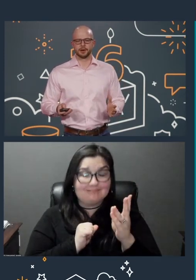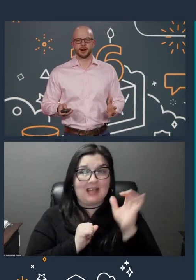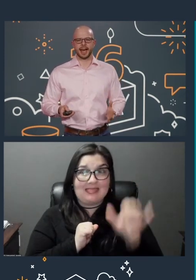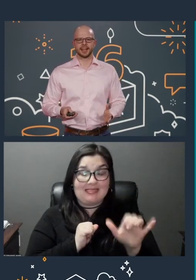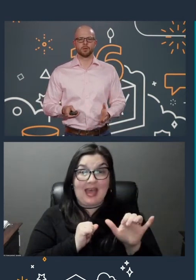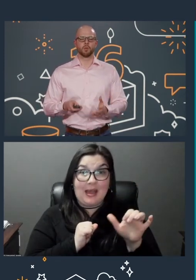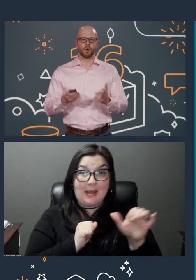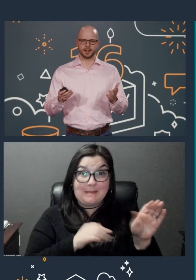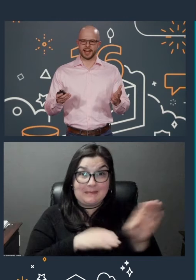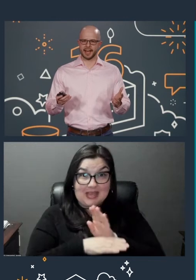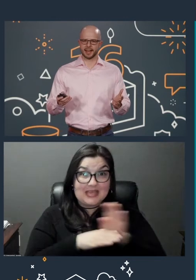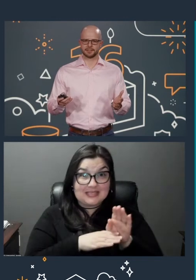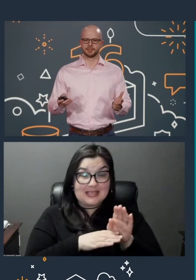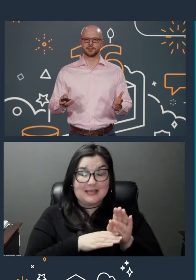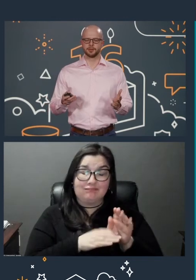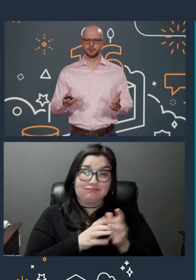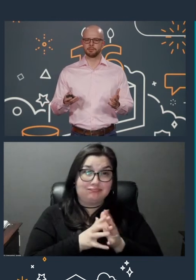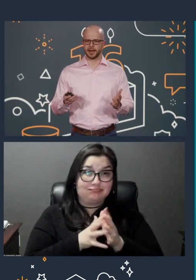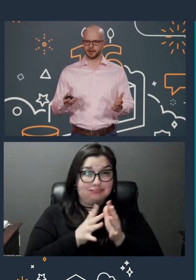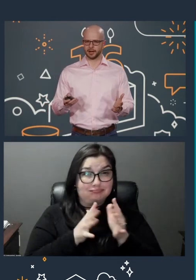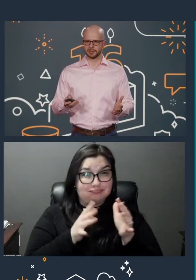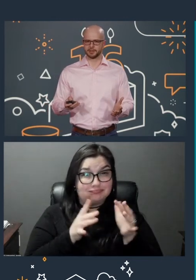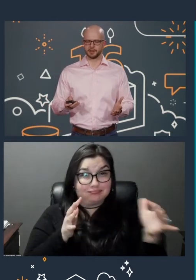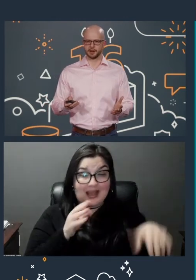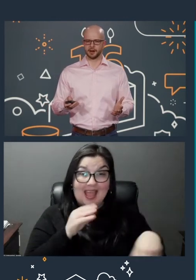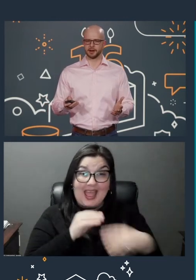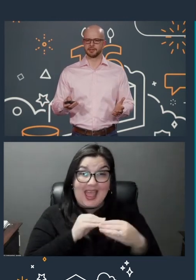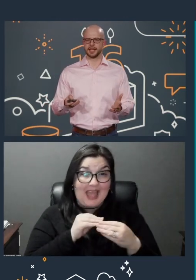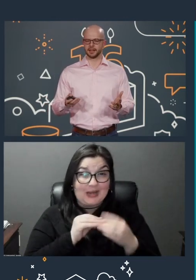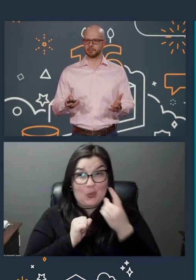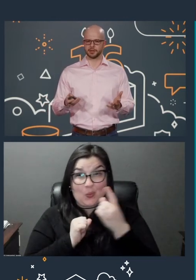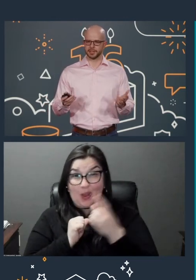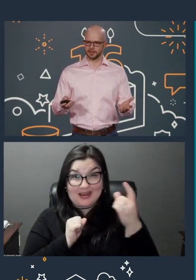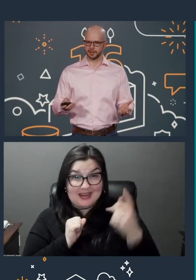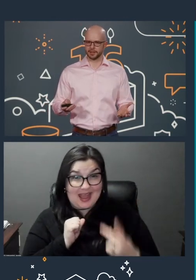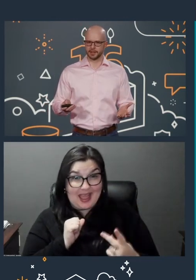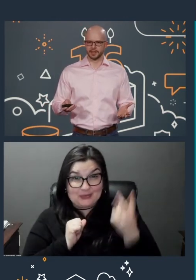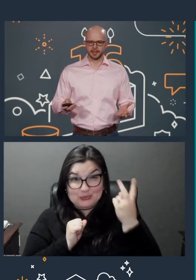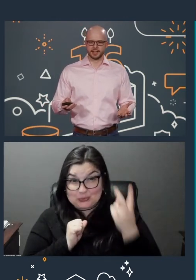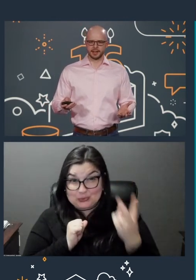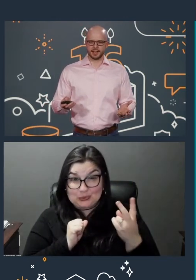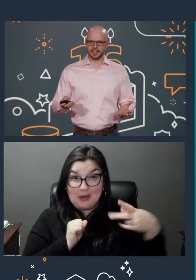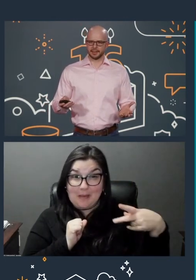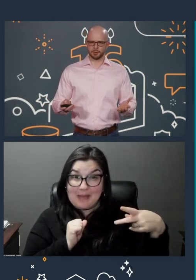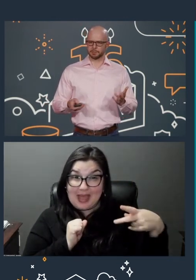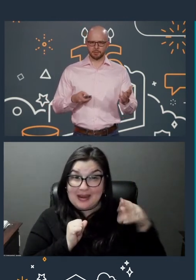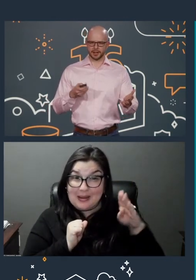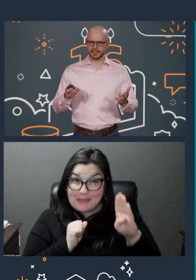they were adding one and a half to two petabytes of data per year. And they were running